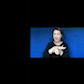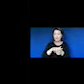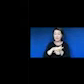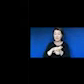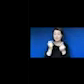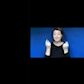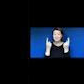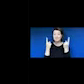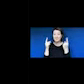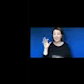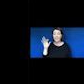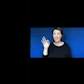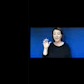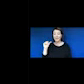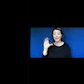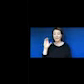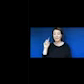at the VCU Kerry street gym.